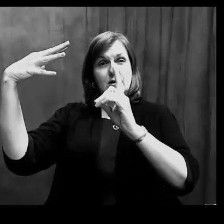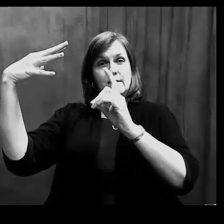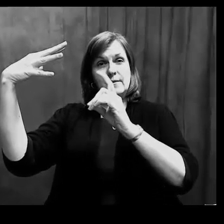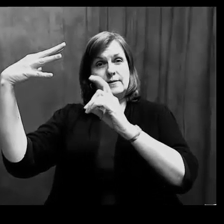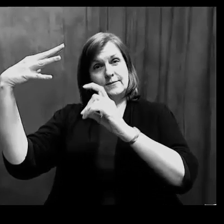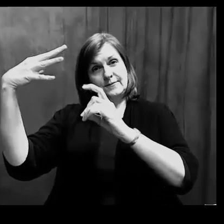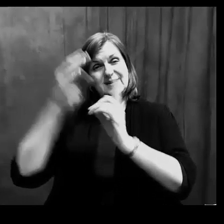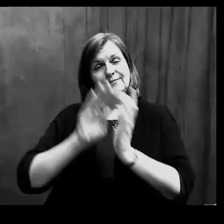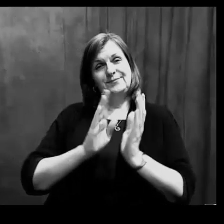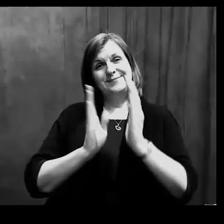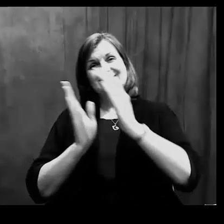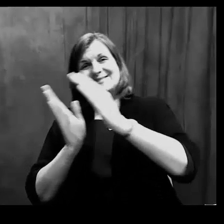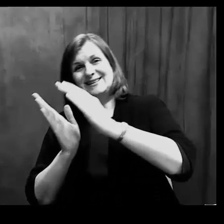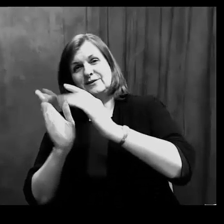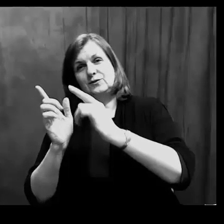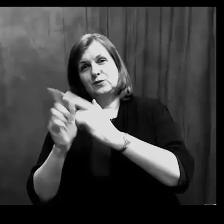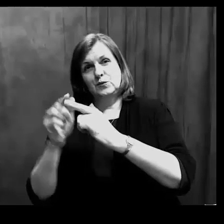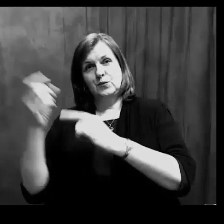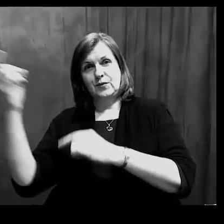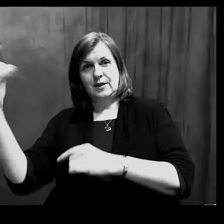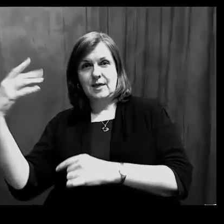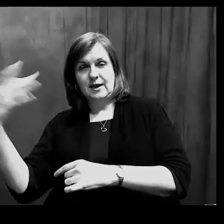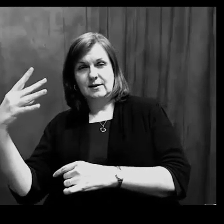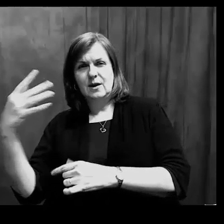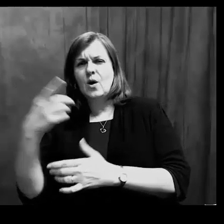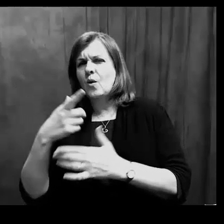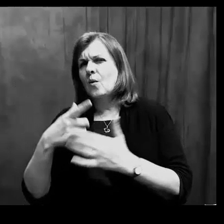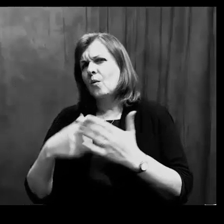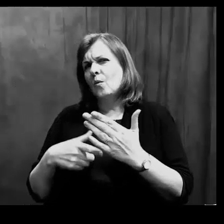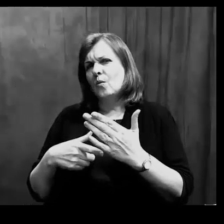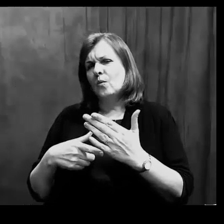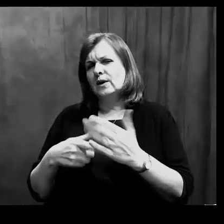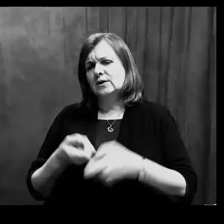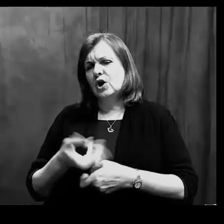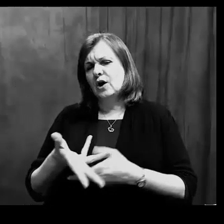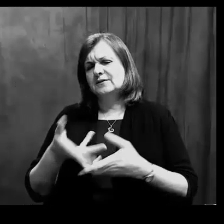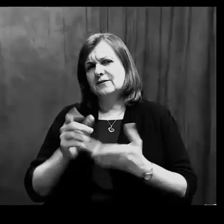a window to get as much light as possible. Well what causes it to do this? And if you have seen any of the time lapse video of